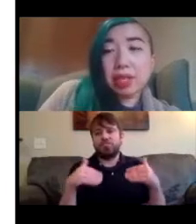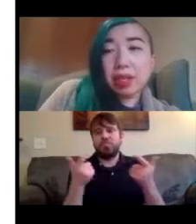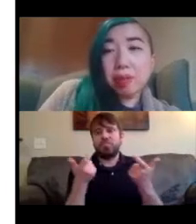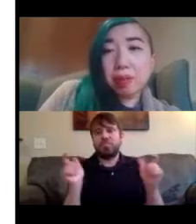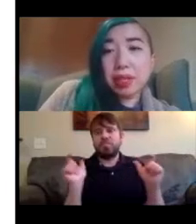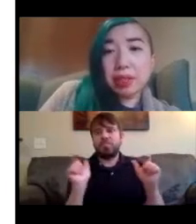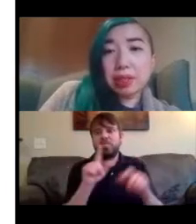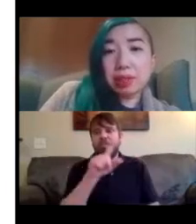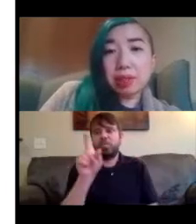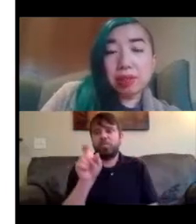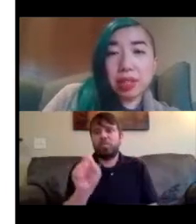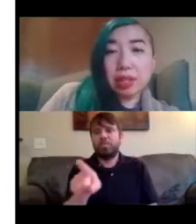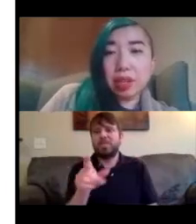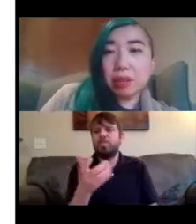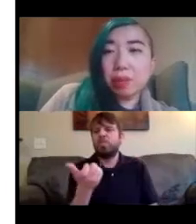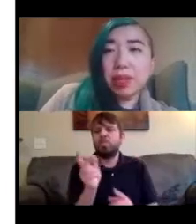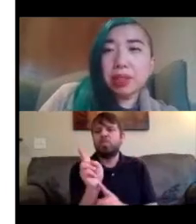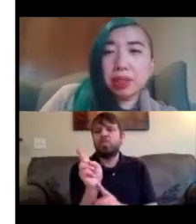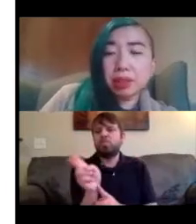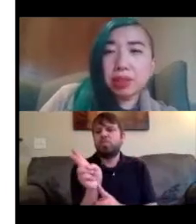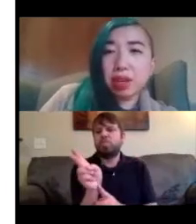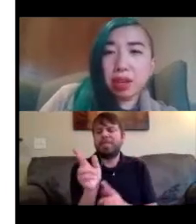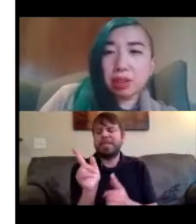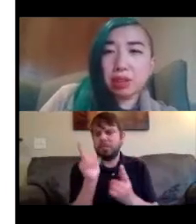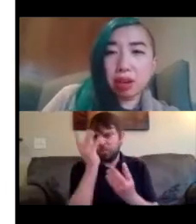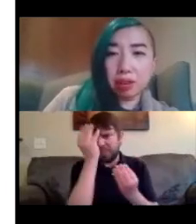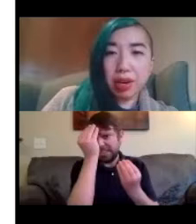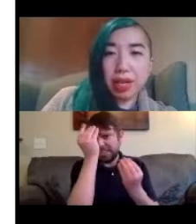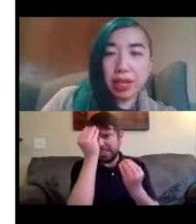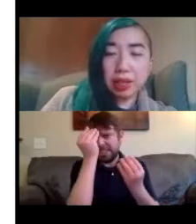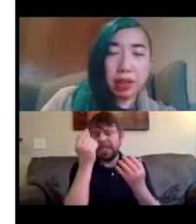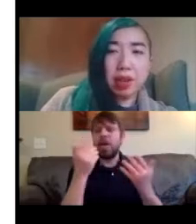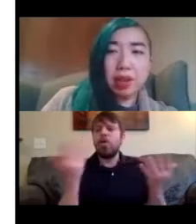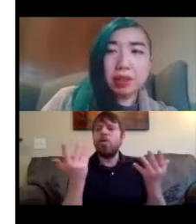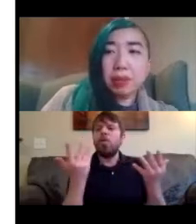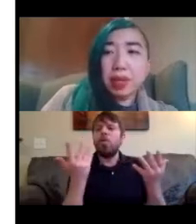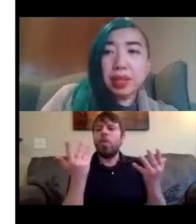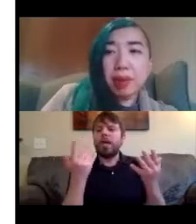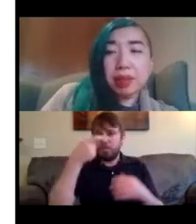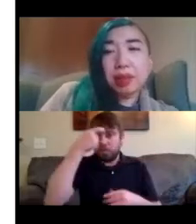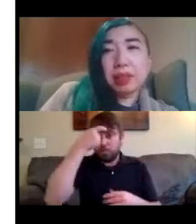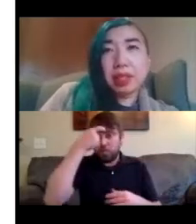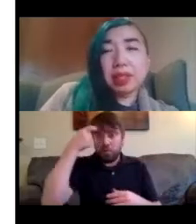couple minutes to reflect on what ghosts haunt our writing. So when I think about ghosts I think